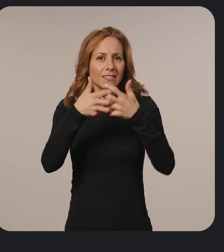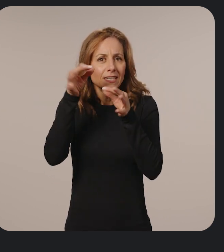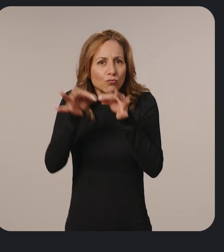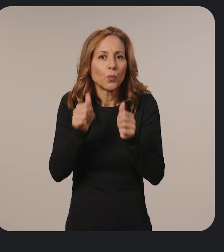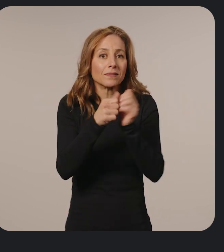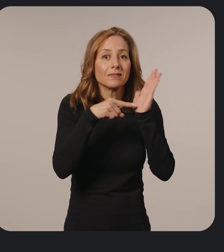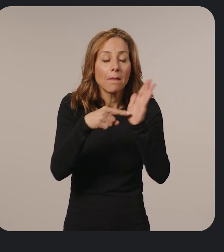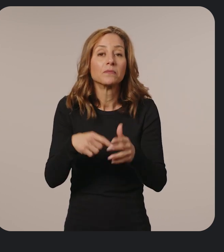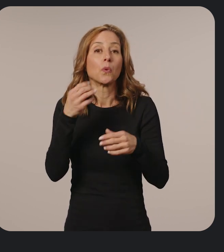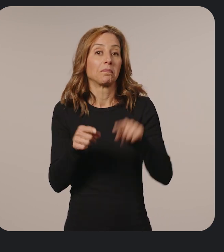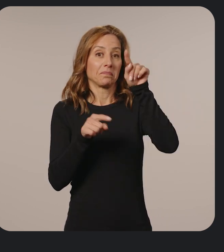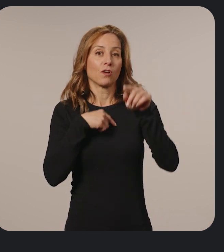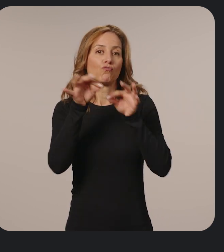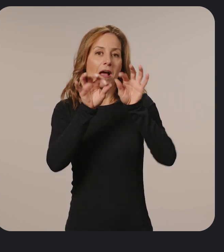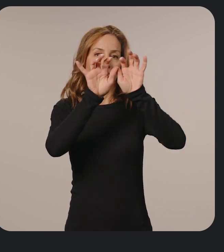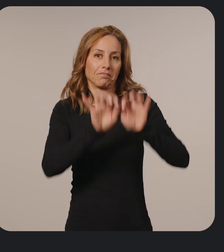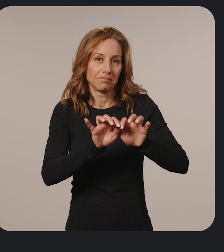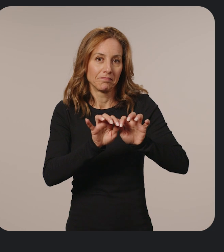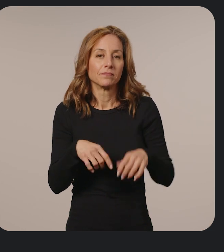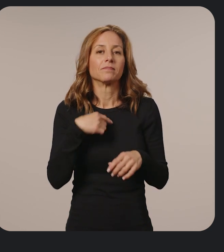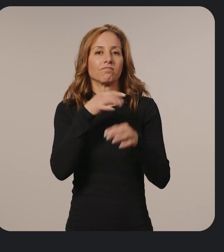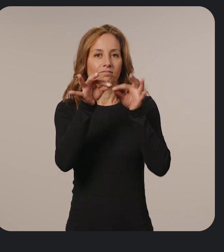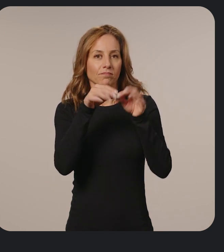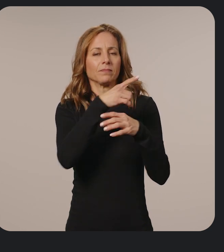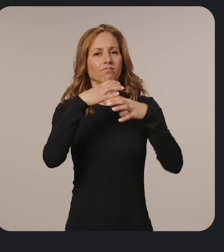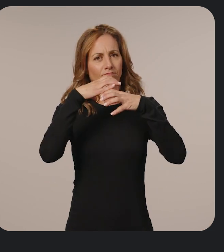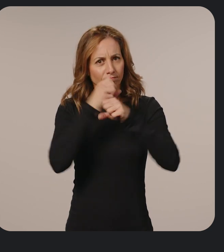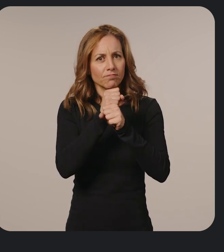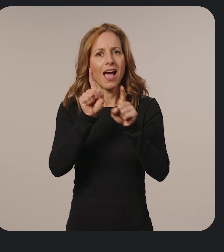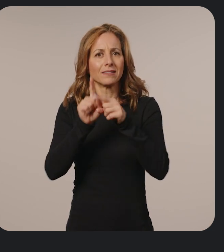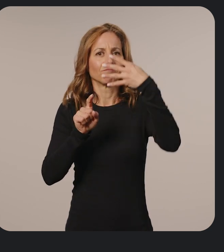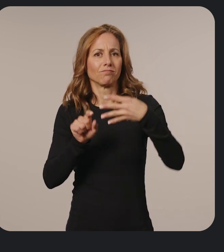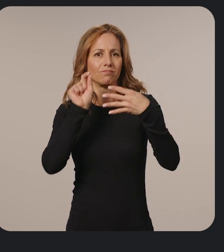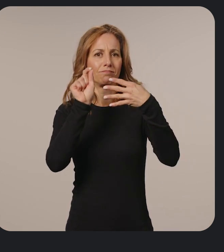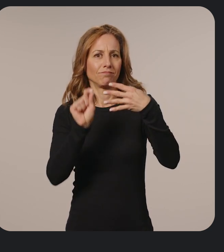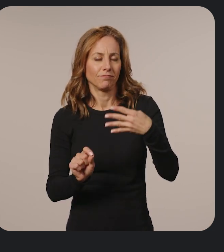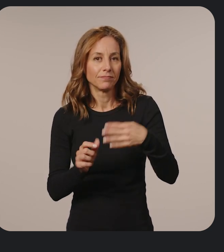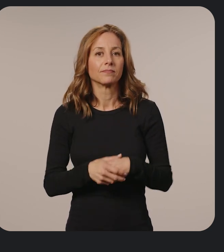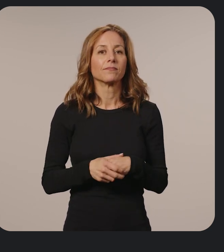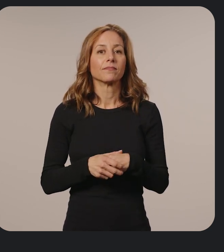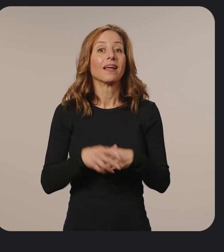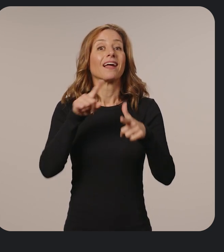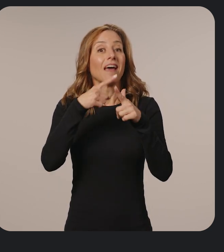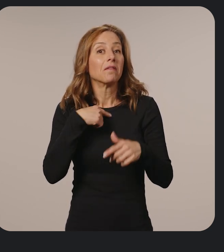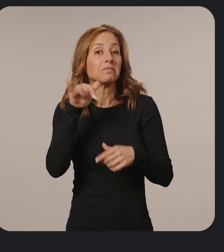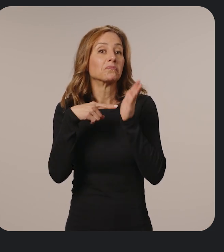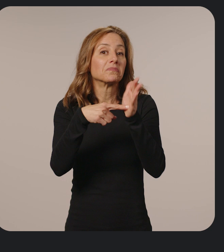So up here, I'll write an instruction-- take the text and summarize it as a bulleted list. But then I'll also include some examples of output paragraphs